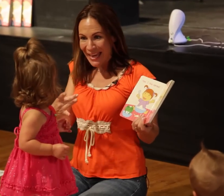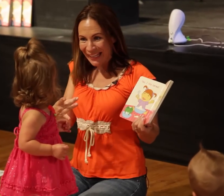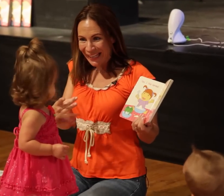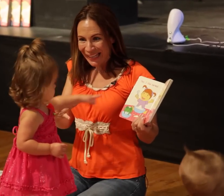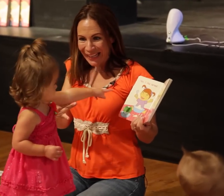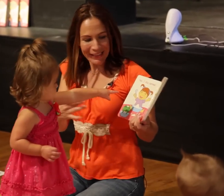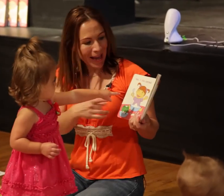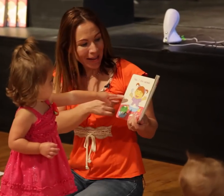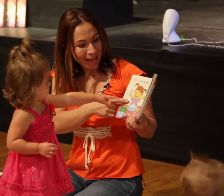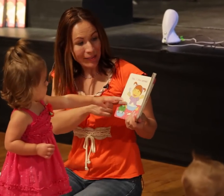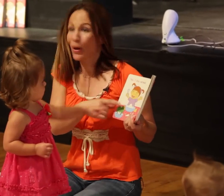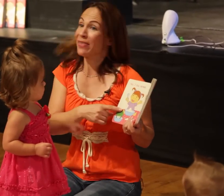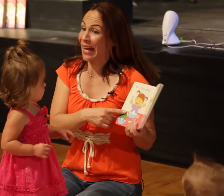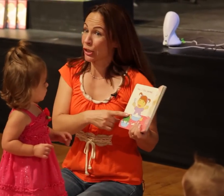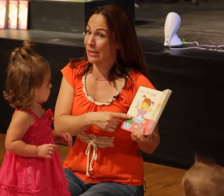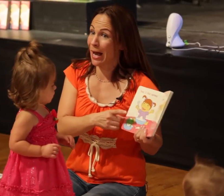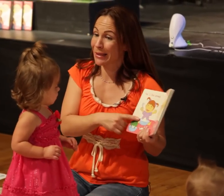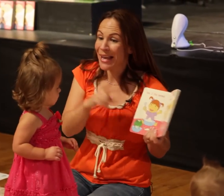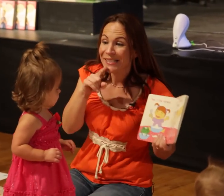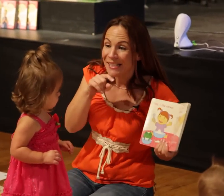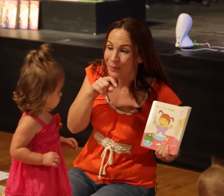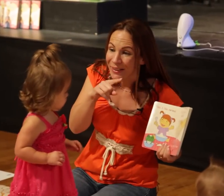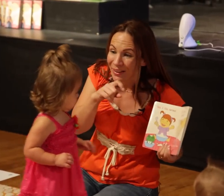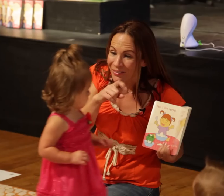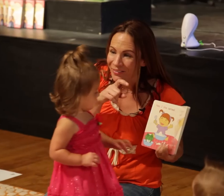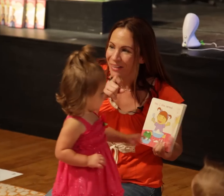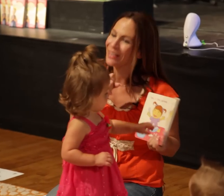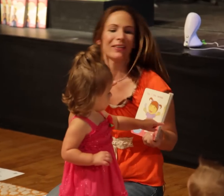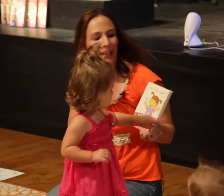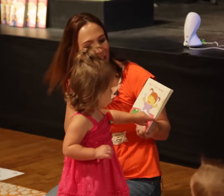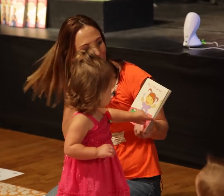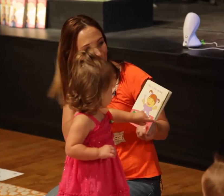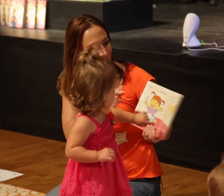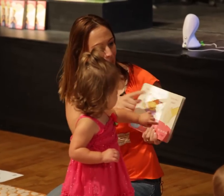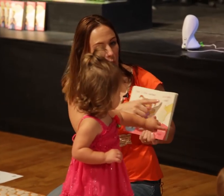Yeah right there. She says I like CEREAL, very good.